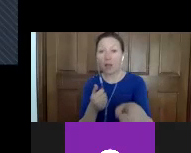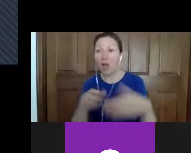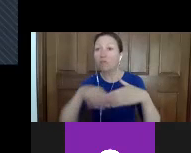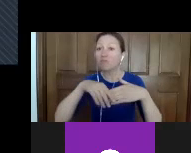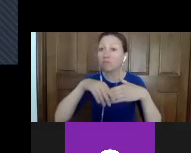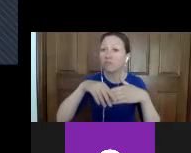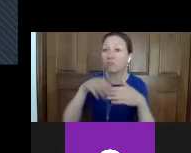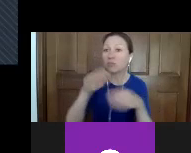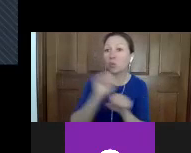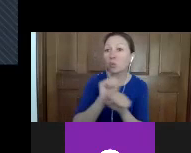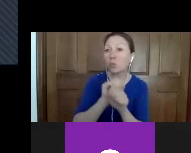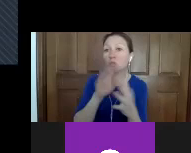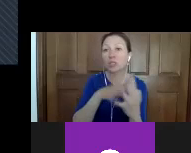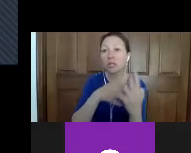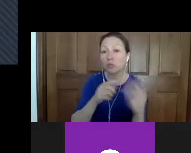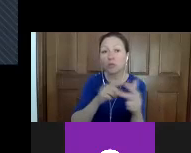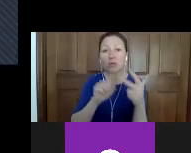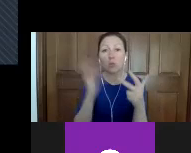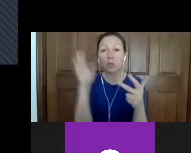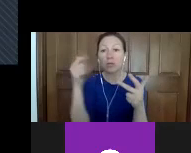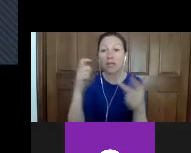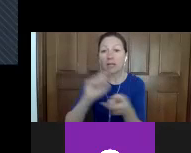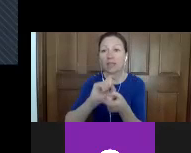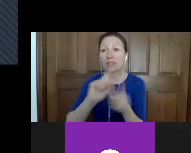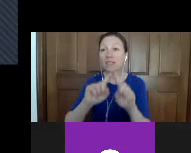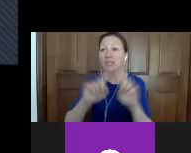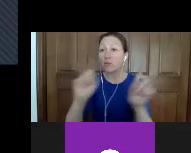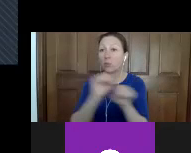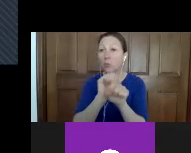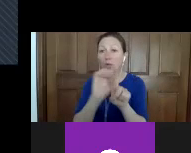work schedule, alternative work environment?